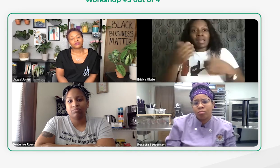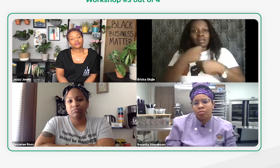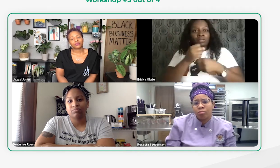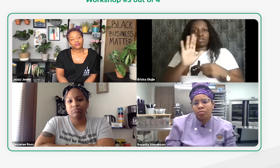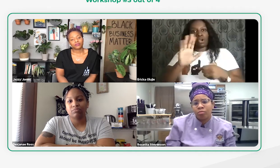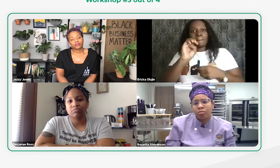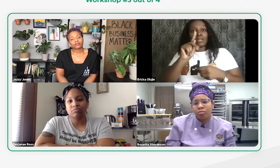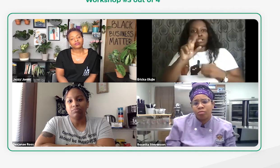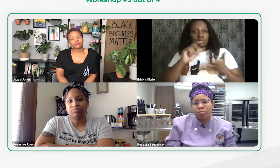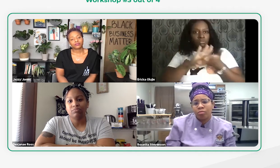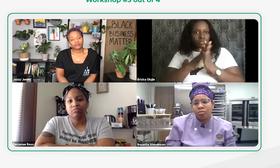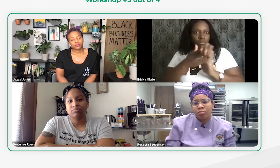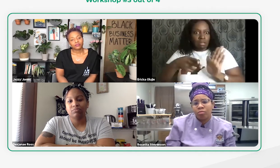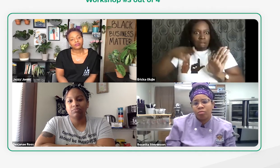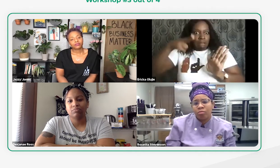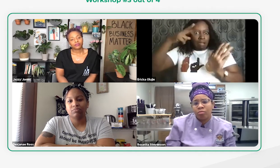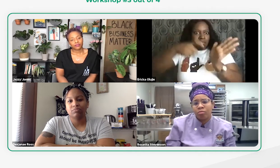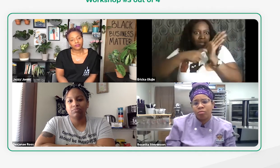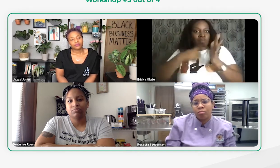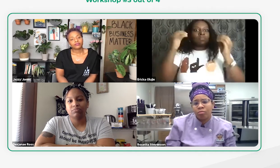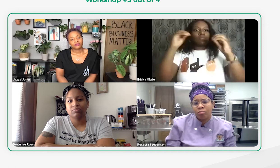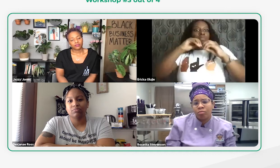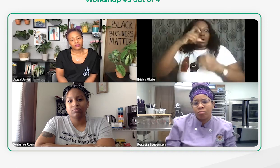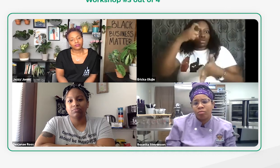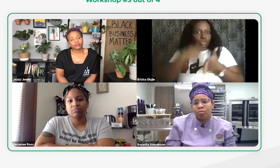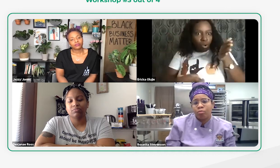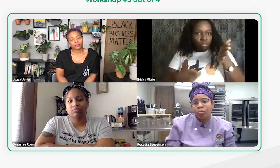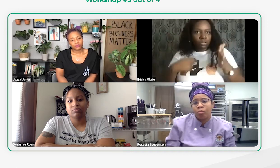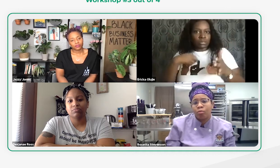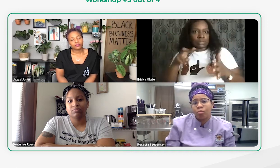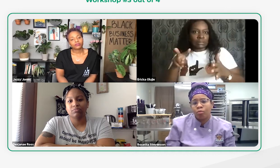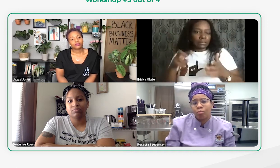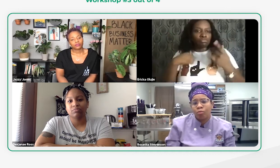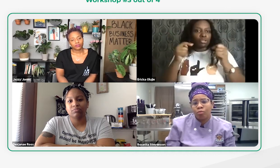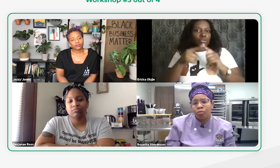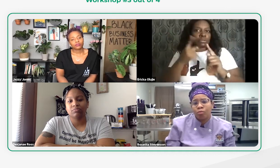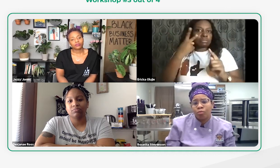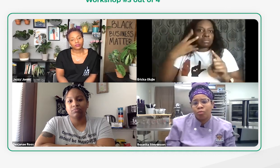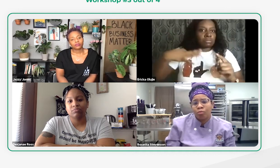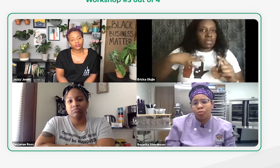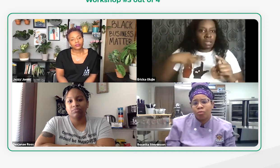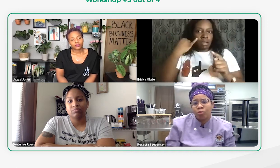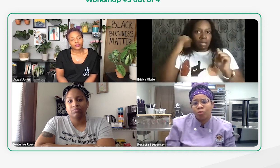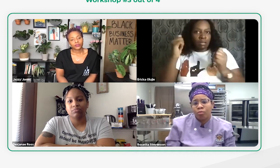for things for shipping, the cost and demand were getting quite high so I tried to see